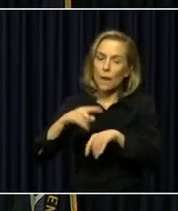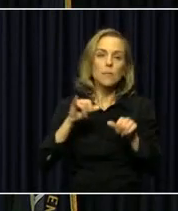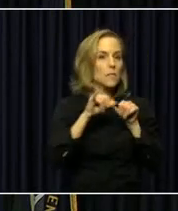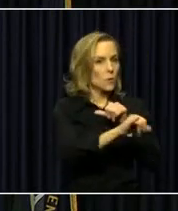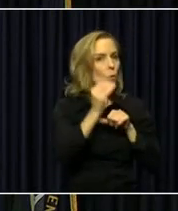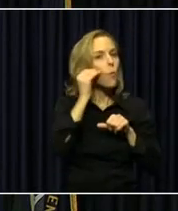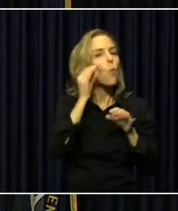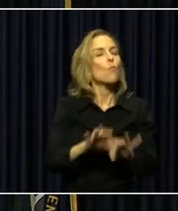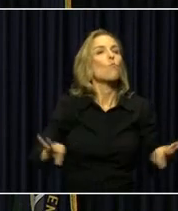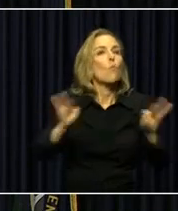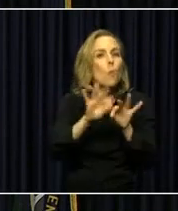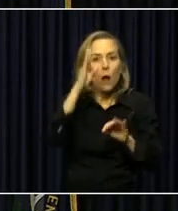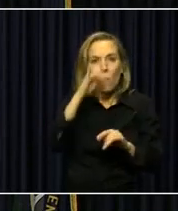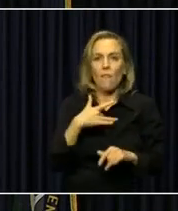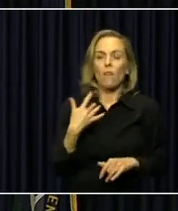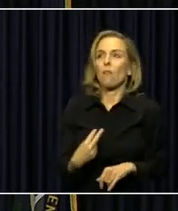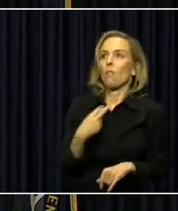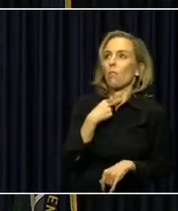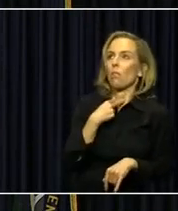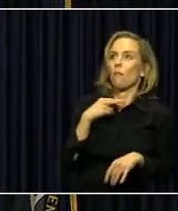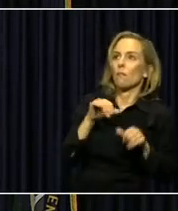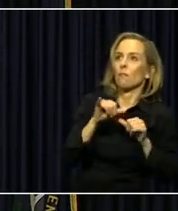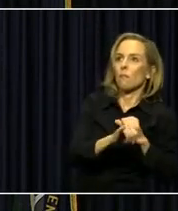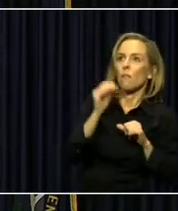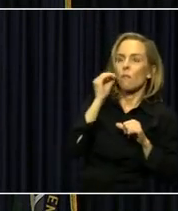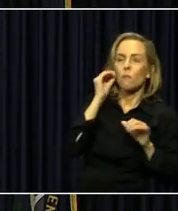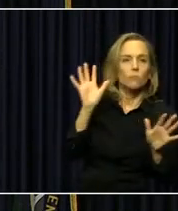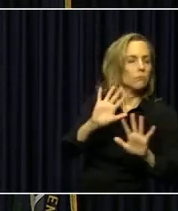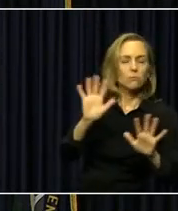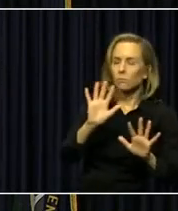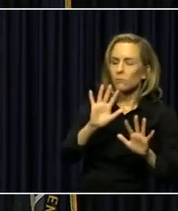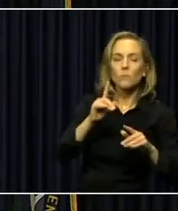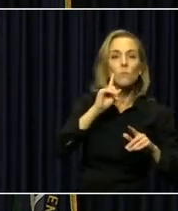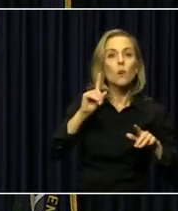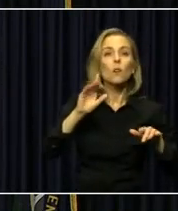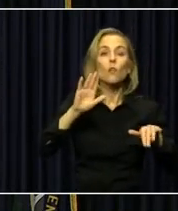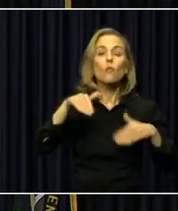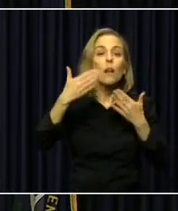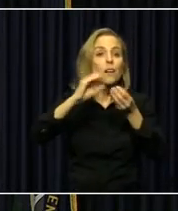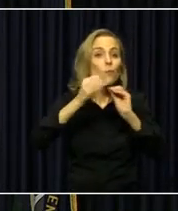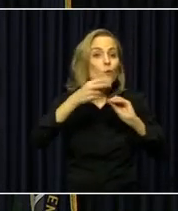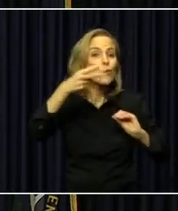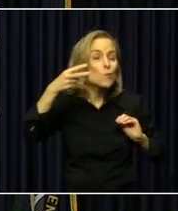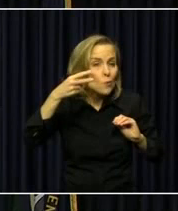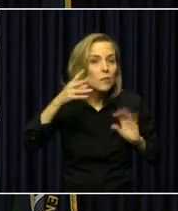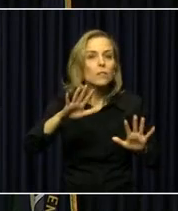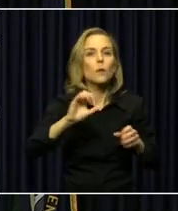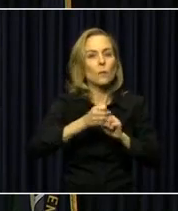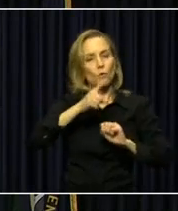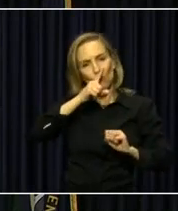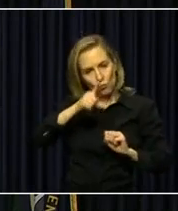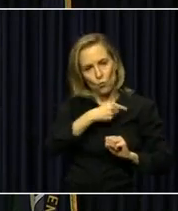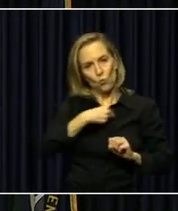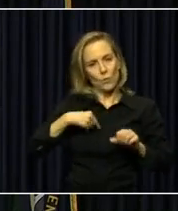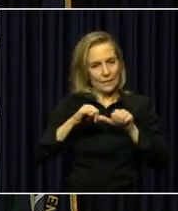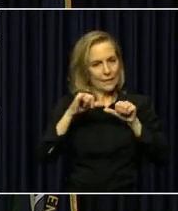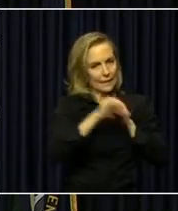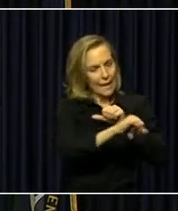AND AS WE TALK ABOUT REOPENING, OH, BOY, THIS IS GOING TO BE INCREDIBLY, INCREDIBLY